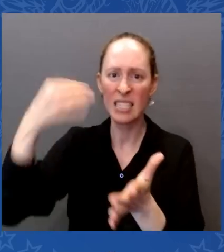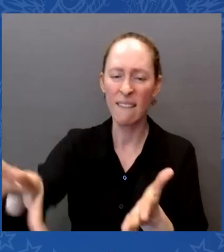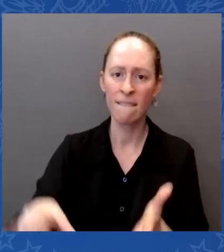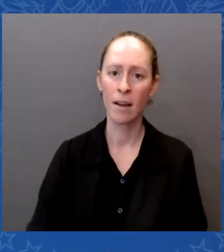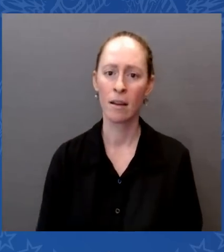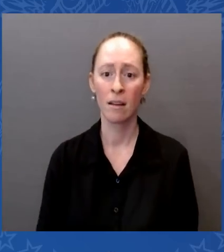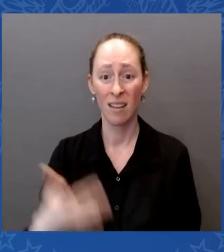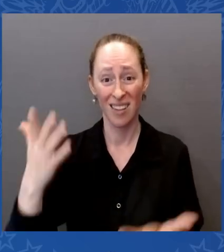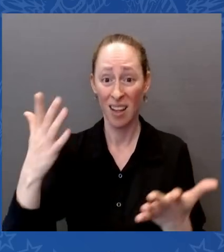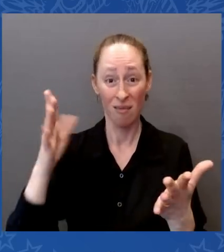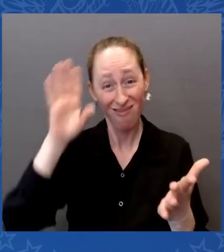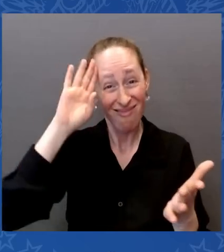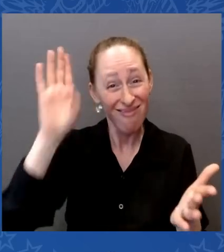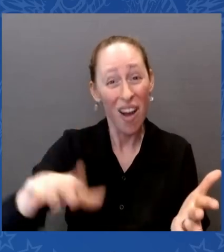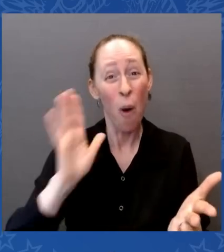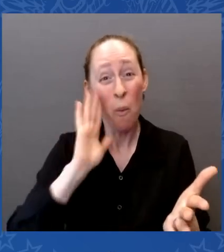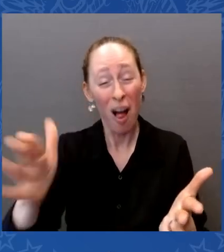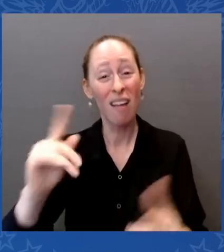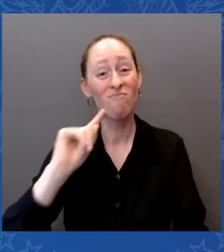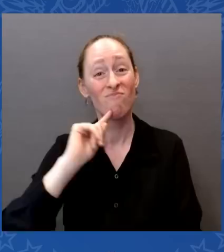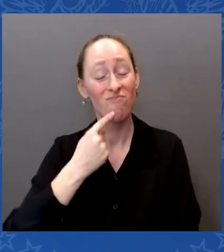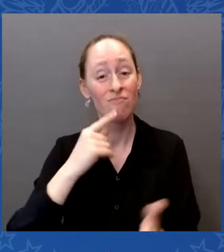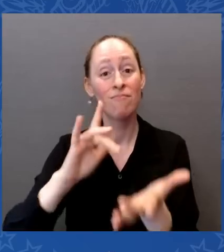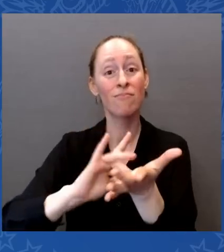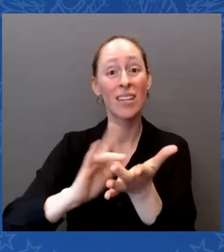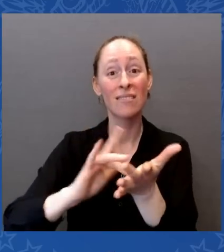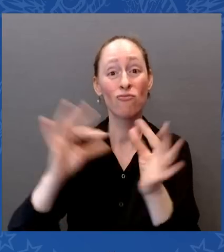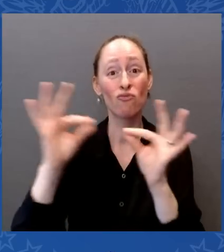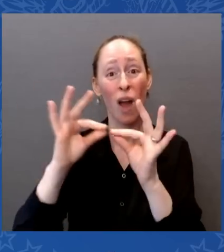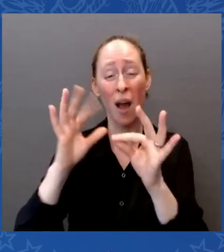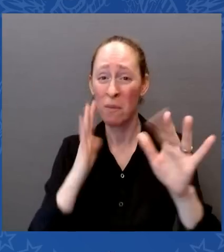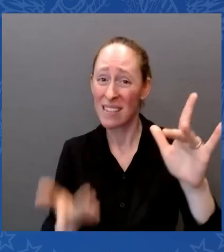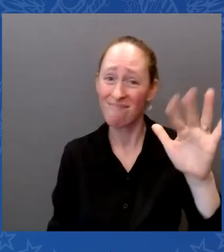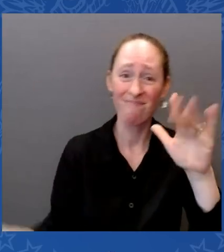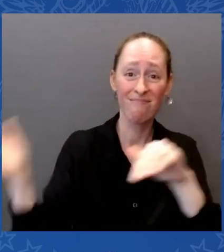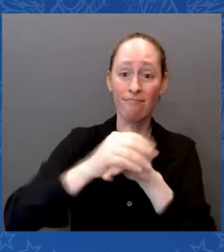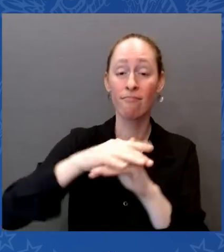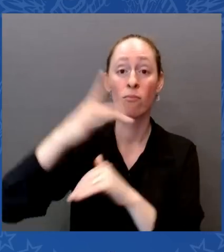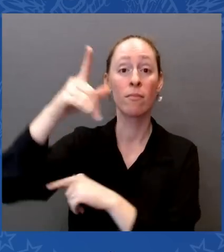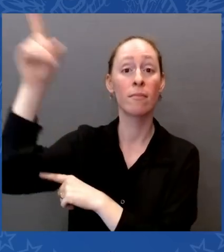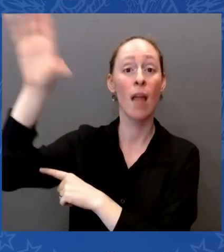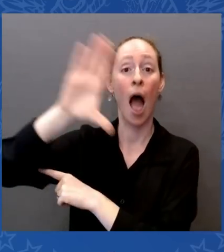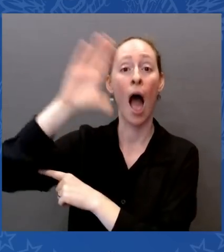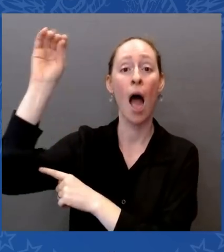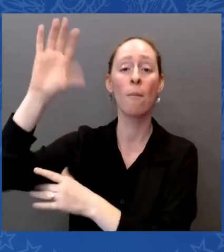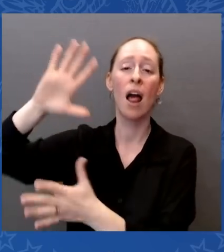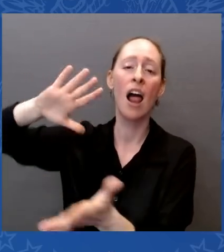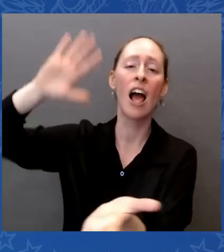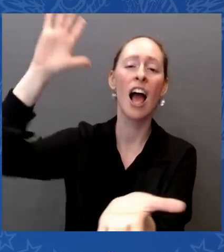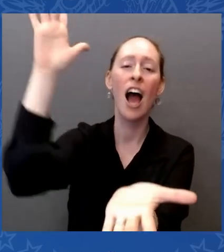They're doing fine, Big Pharma. They're not hurting at all. And they're going to raise your health insurance premiums.